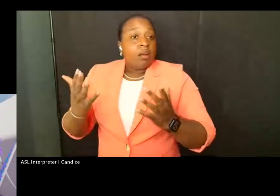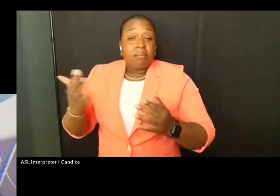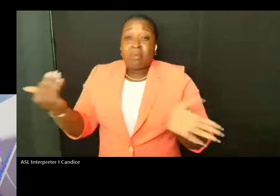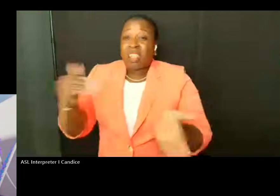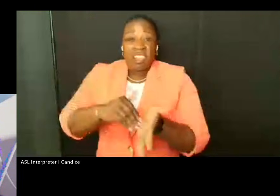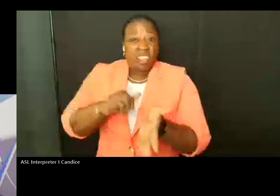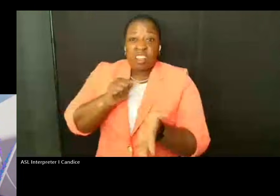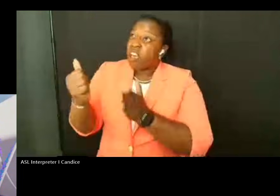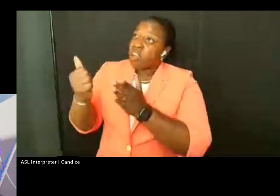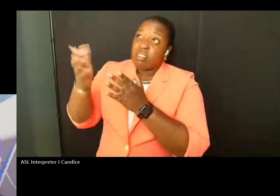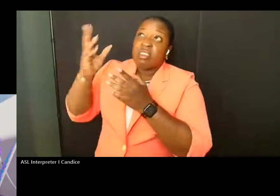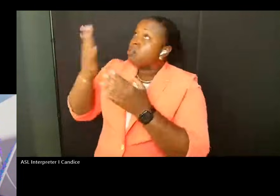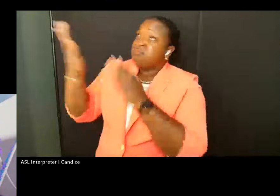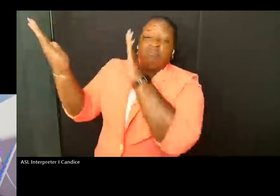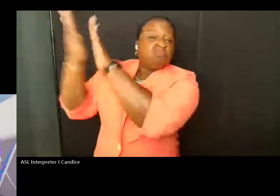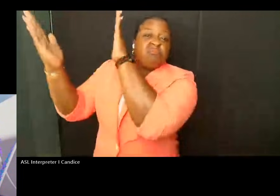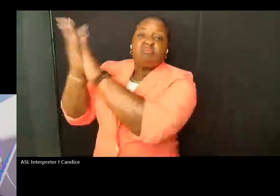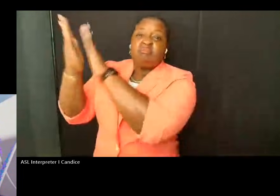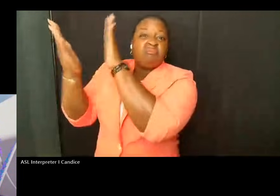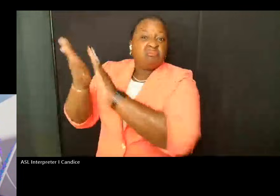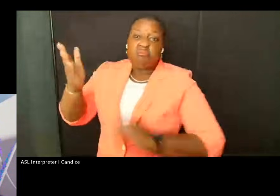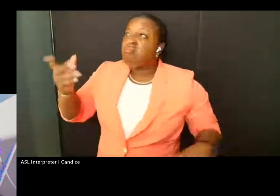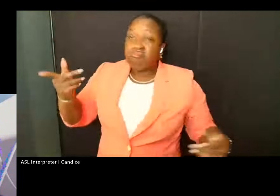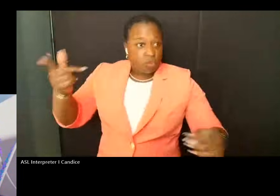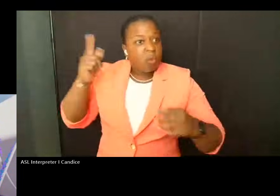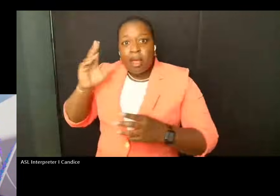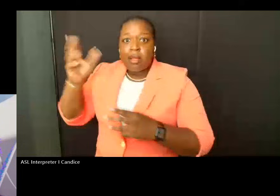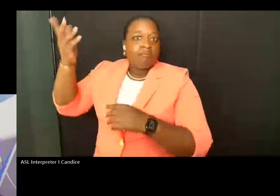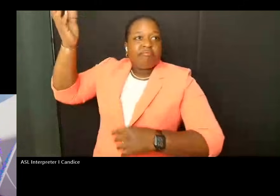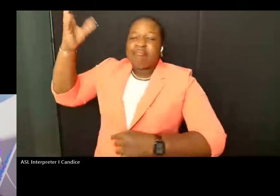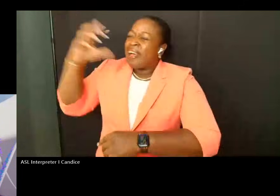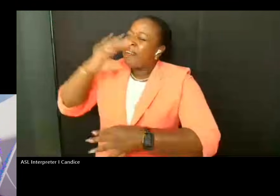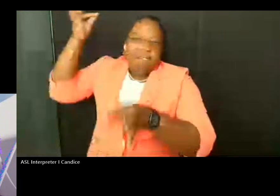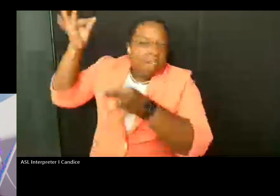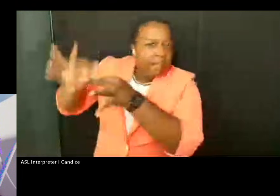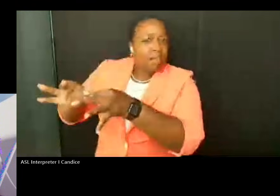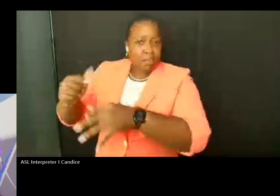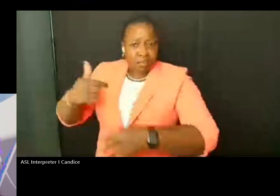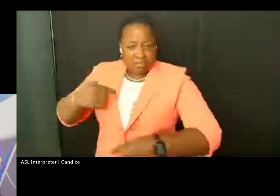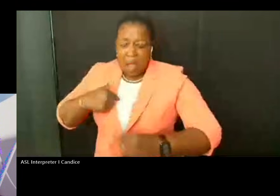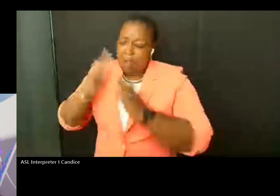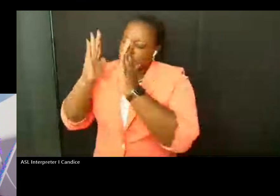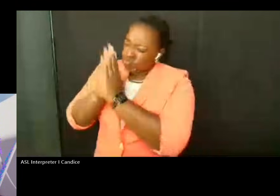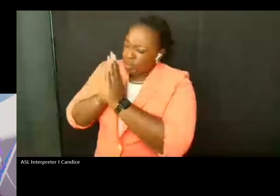because it was nothing but my faith and my prayers and from my families and friends.